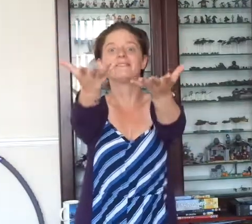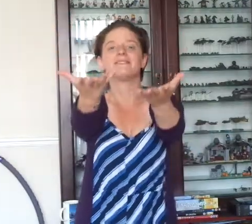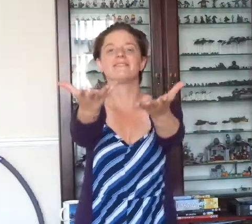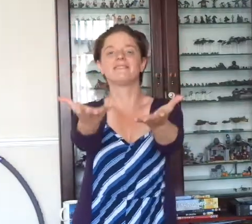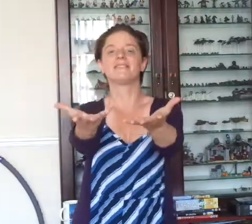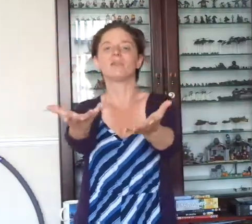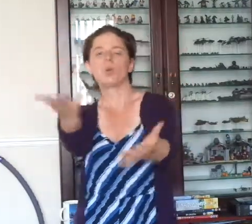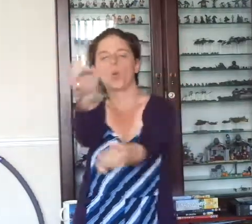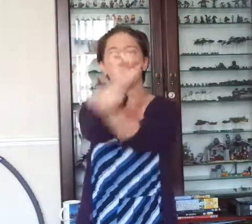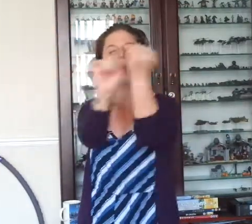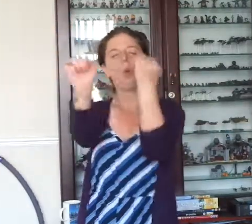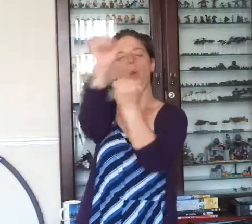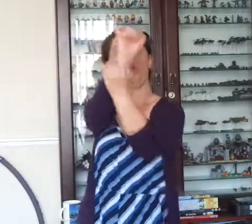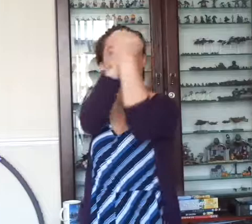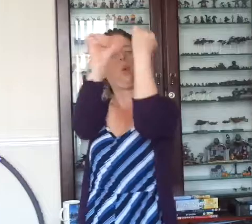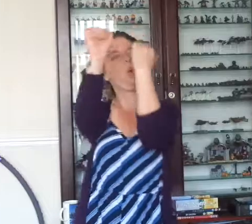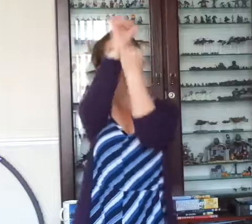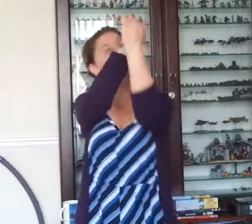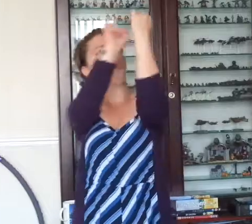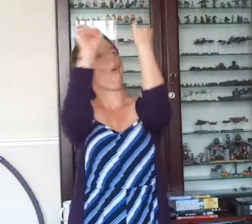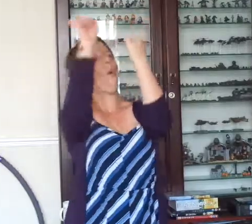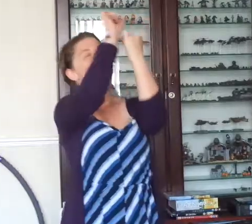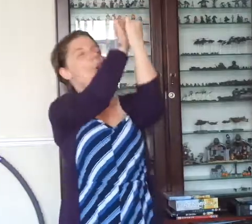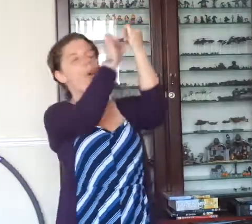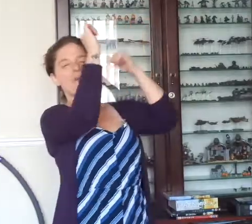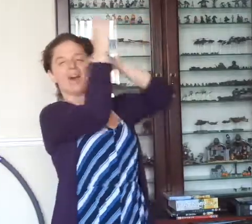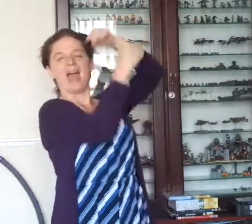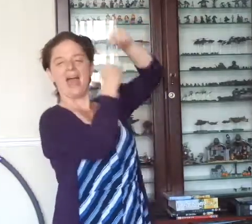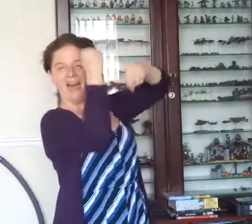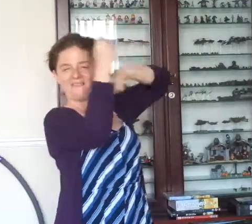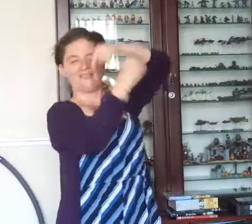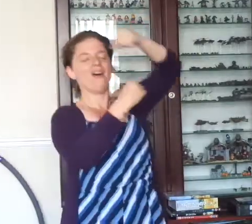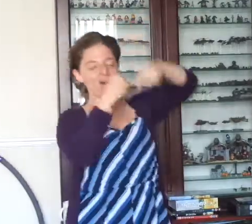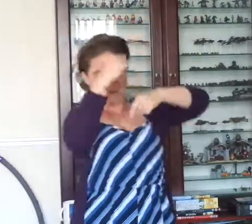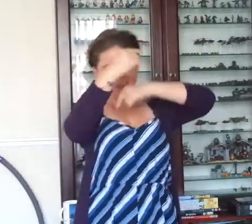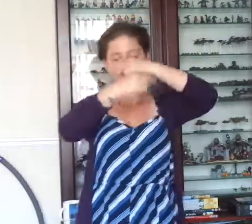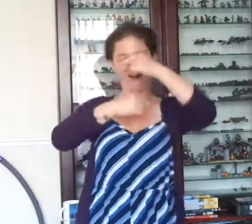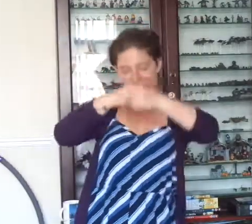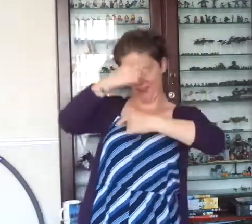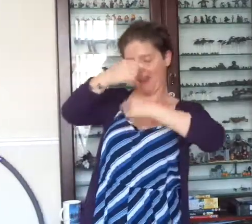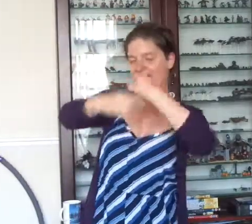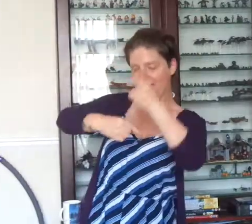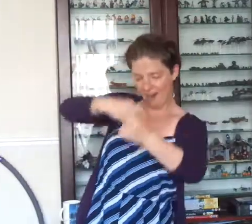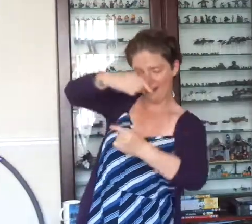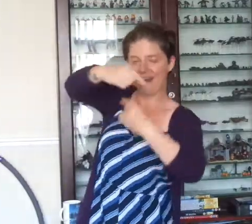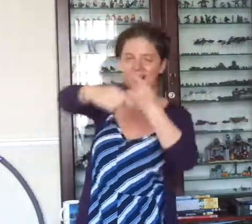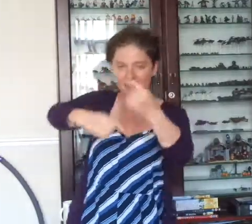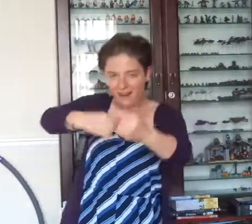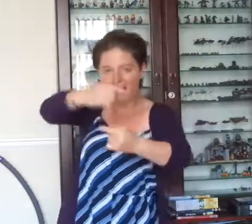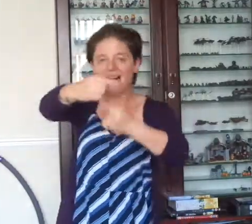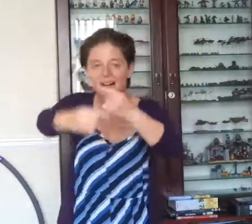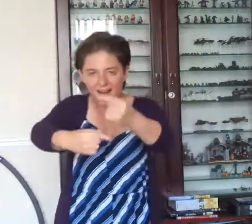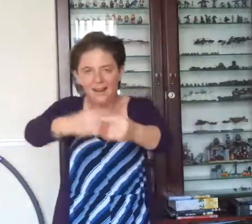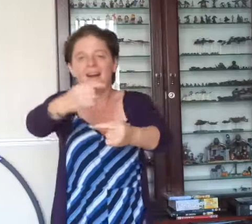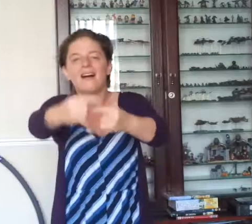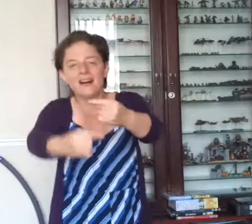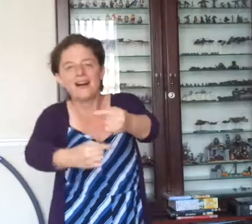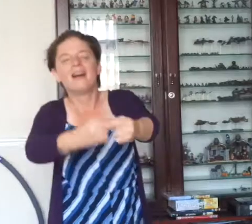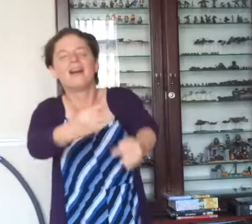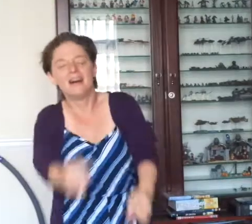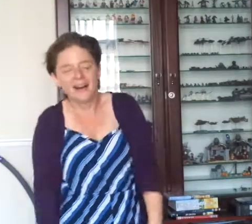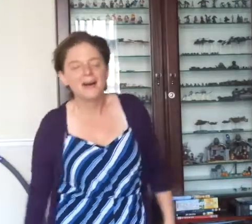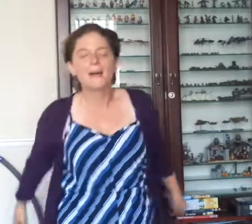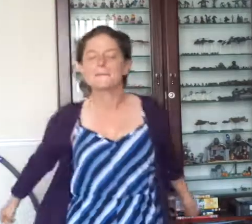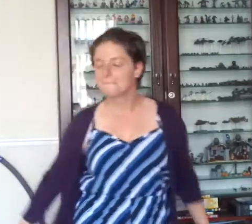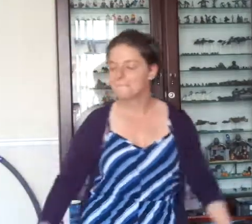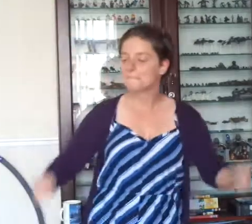And now we're flyin' through the stars I hope this night will last forever